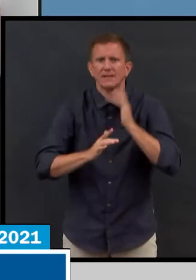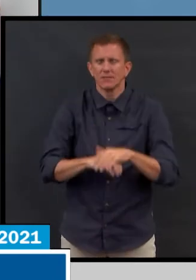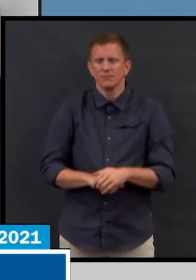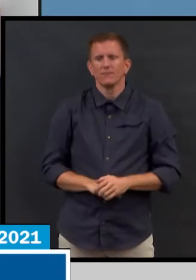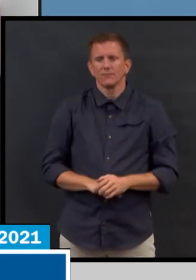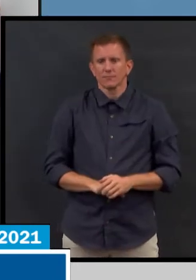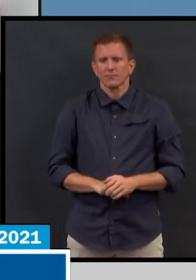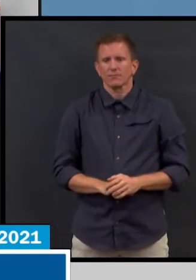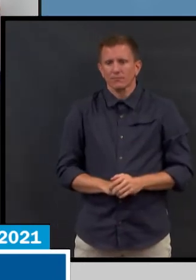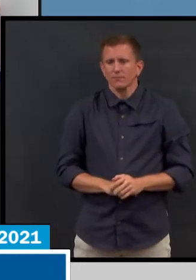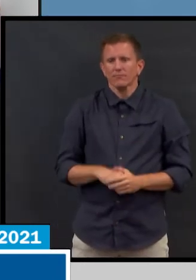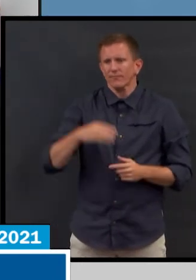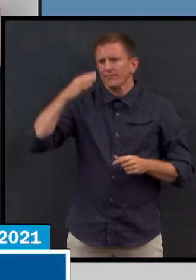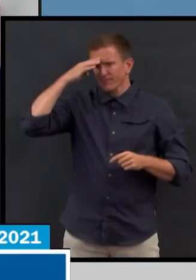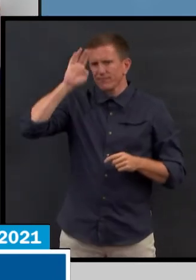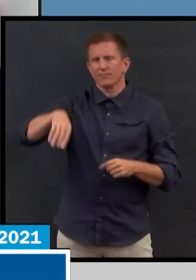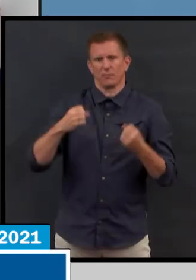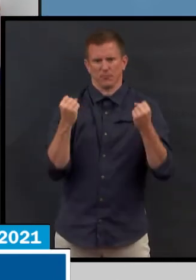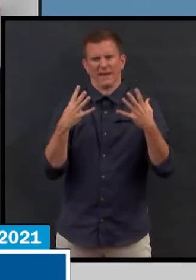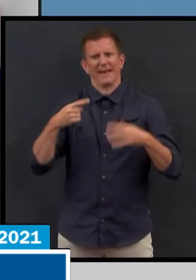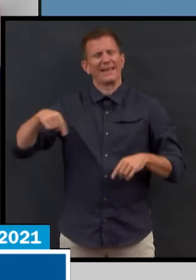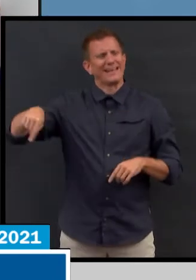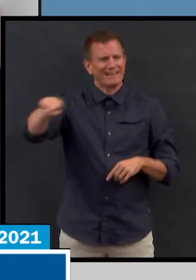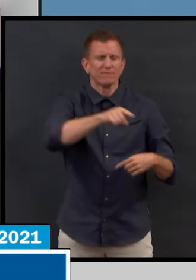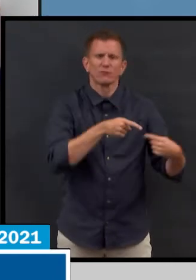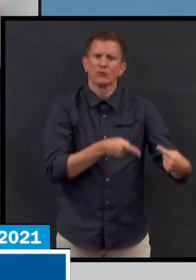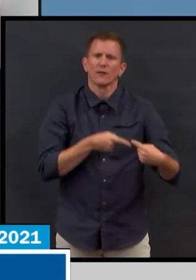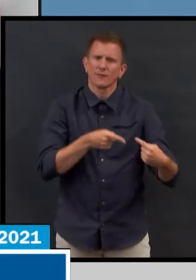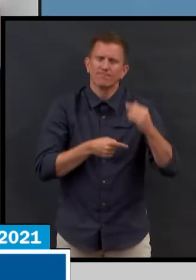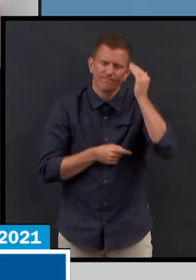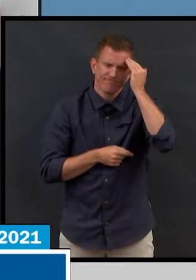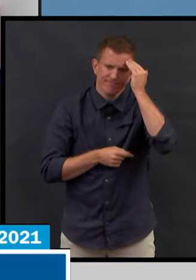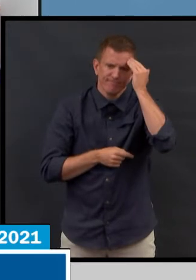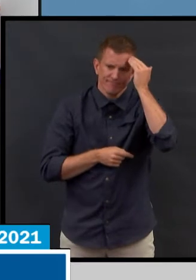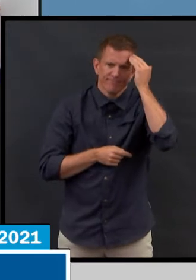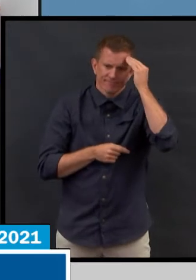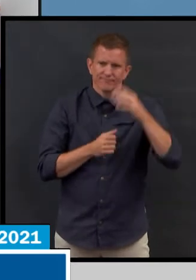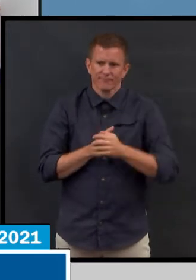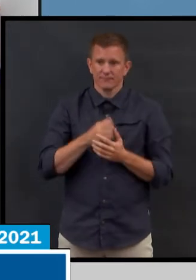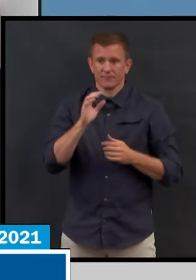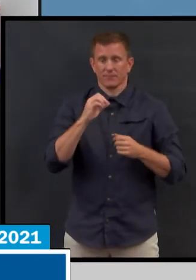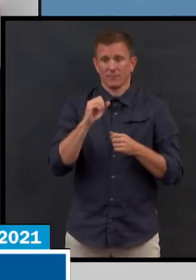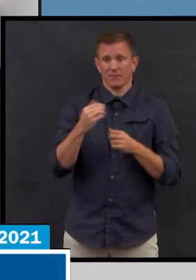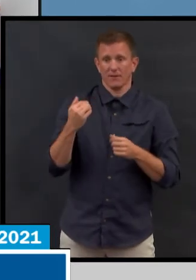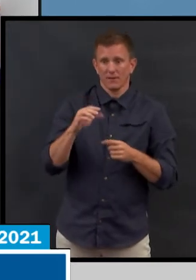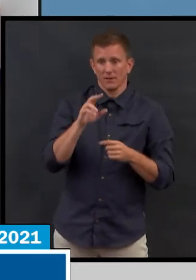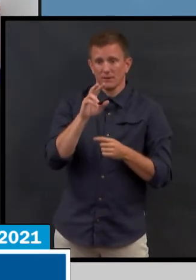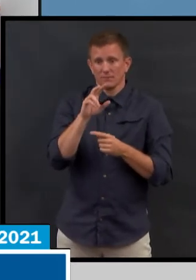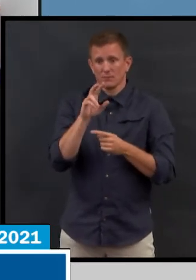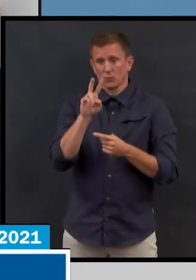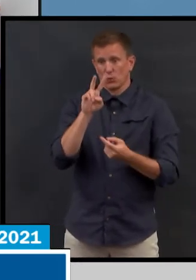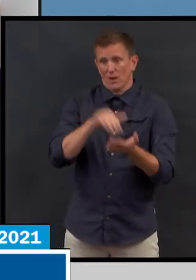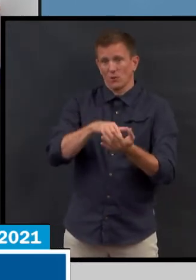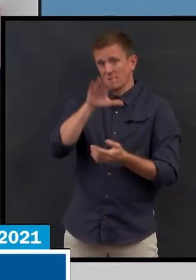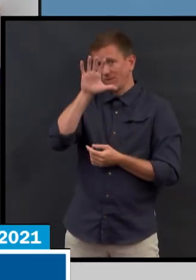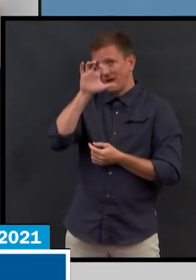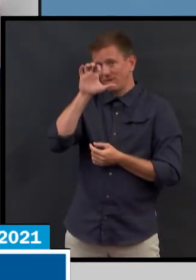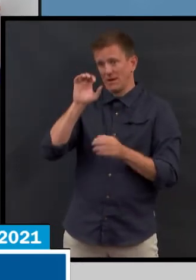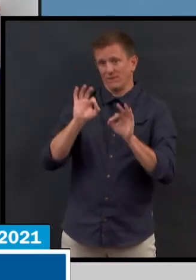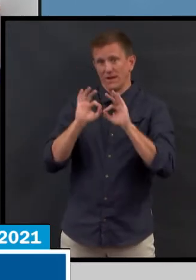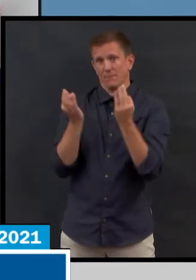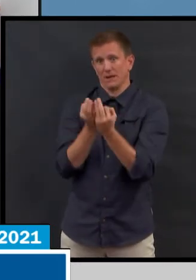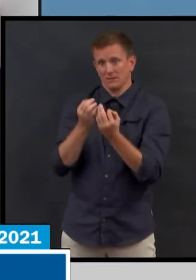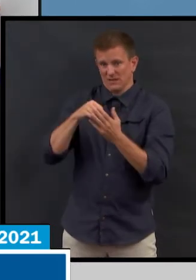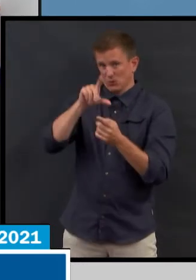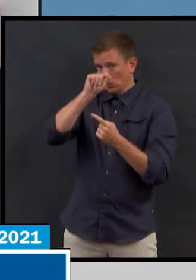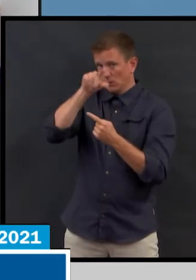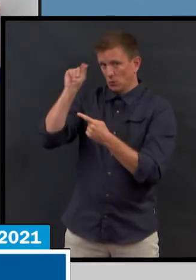we have helped 2500 households in 2020 as well as 1400 in the first four months of 2021. we would